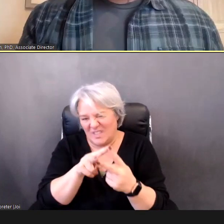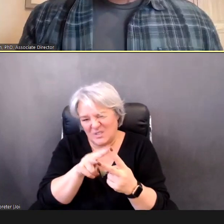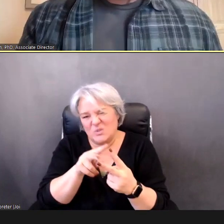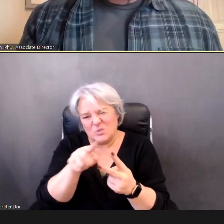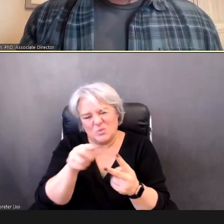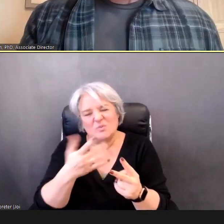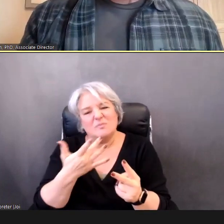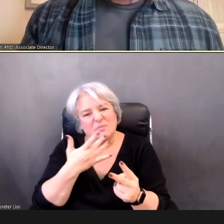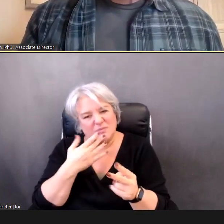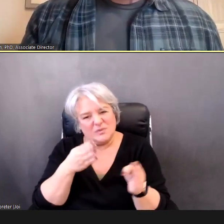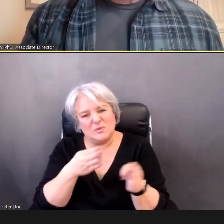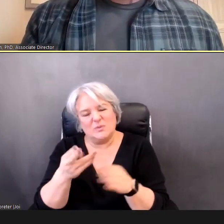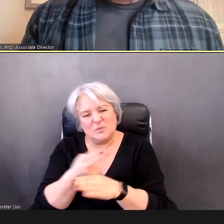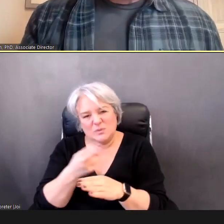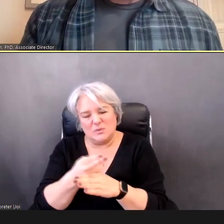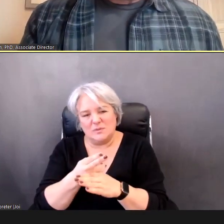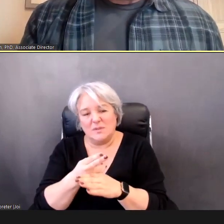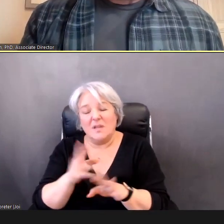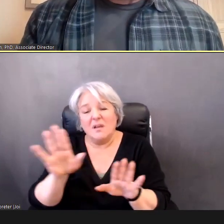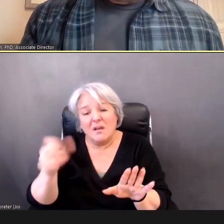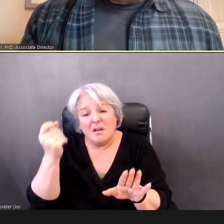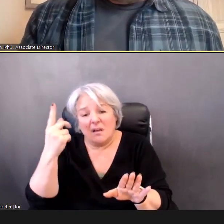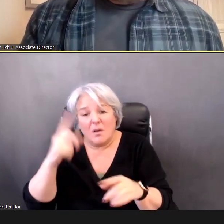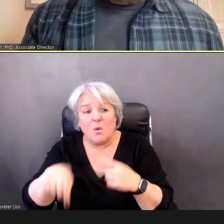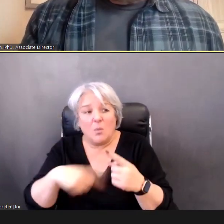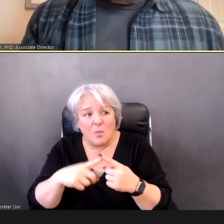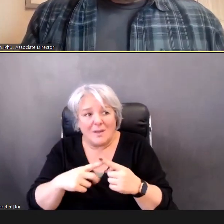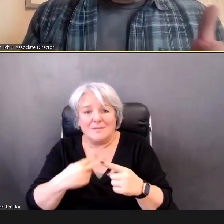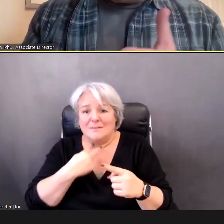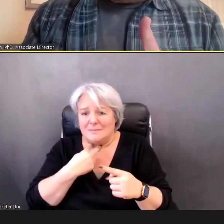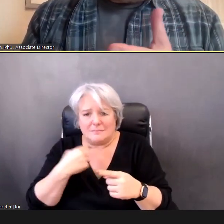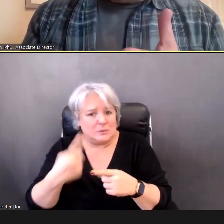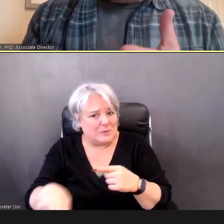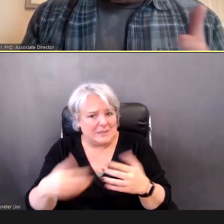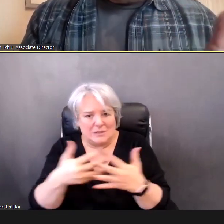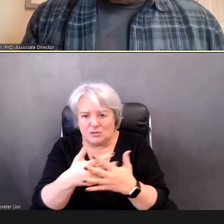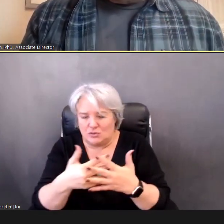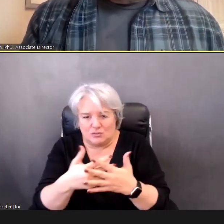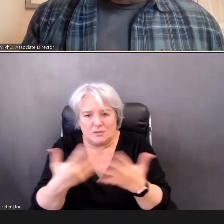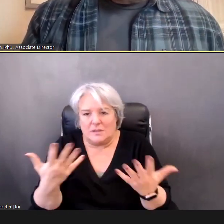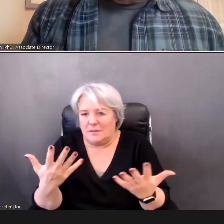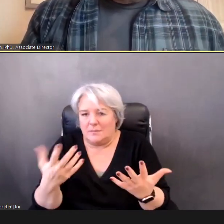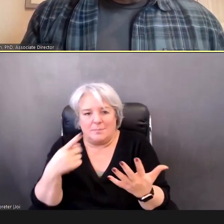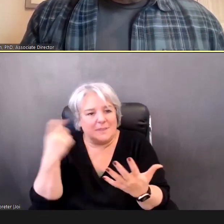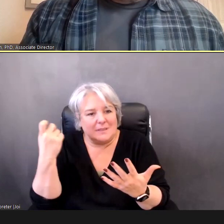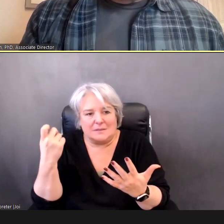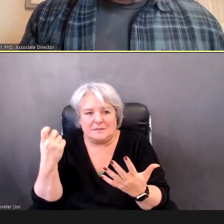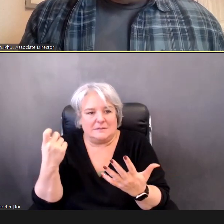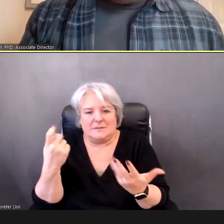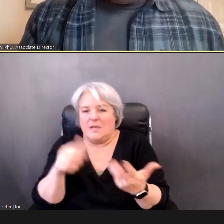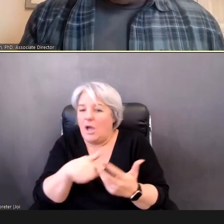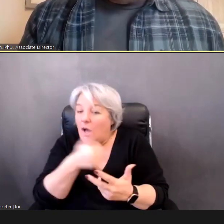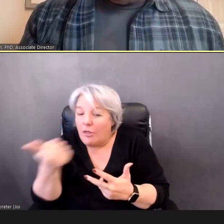stuck when you actually can't get a screening whether it's one or the other